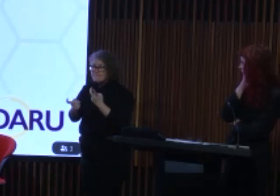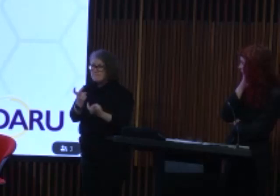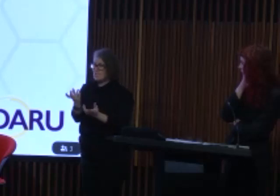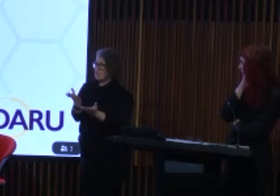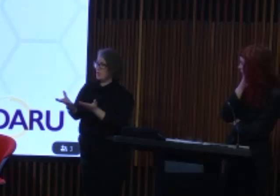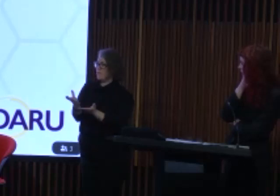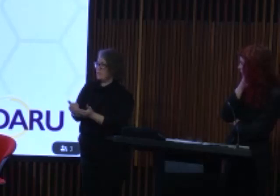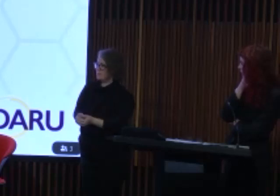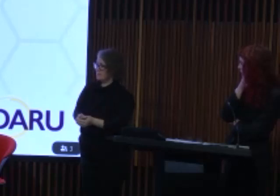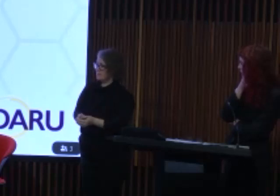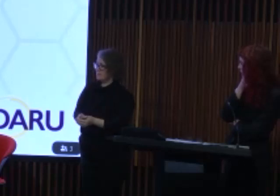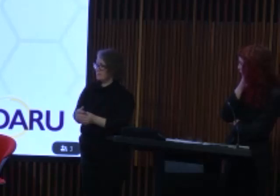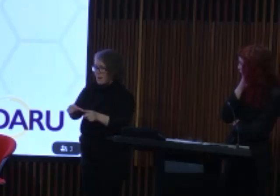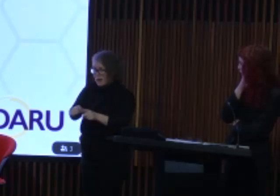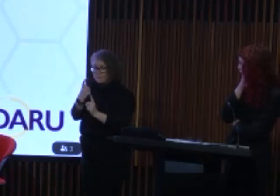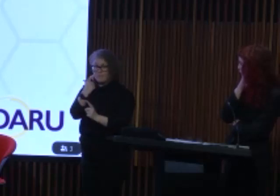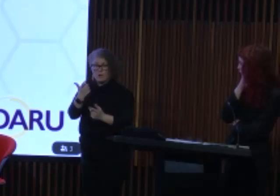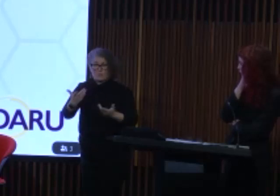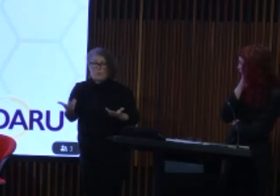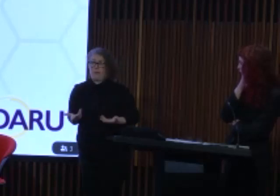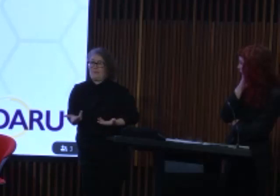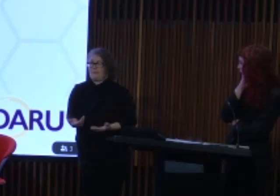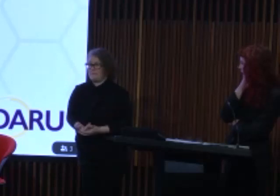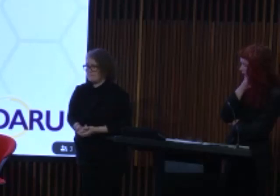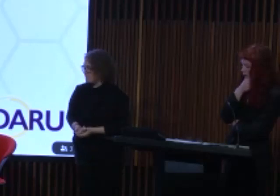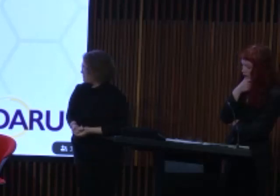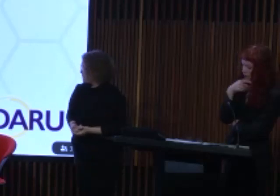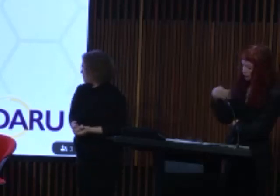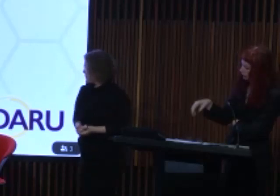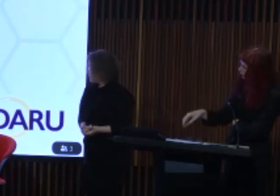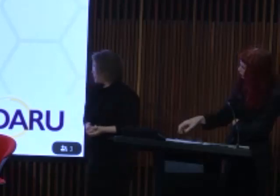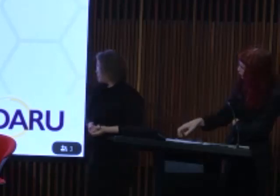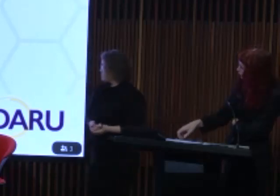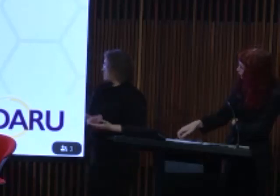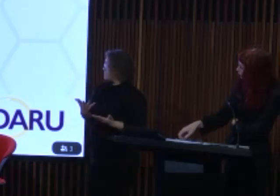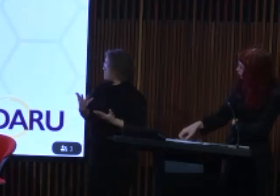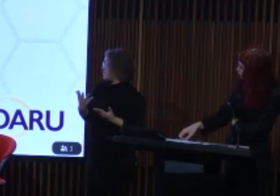everywhere actually. It's hard to find services, so I know someone who lives in Melbourne has difficulties